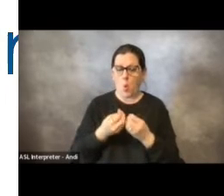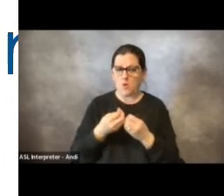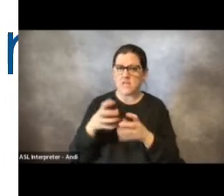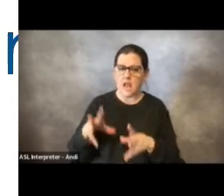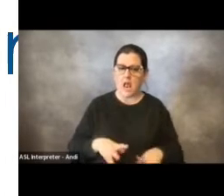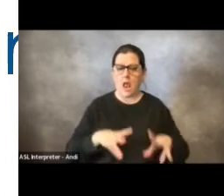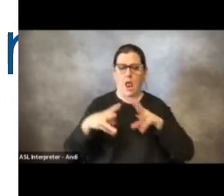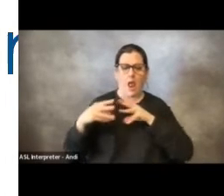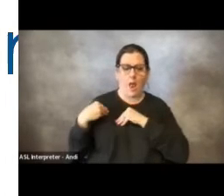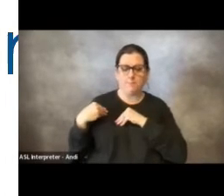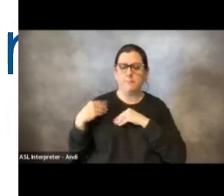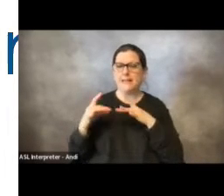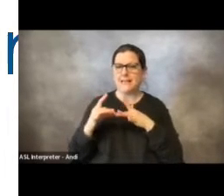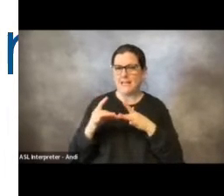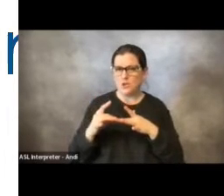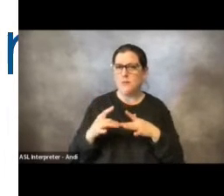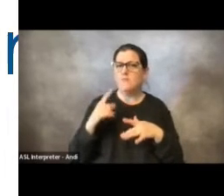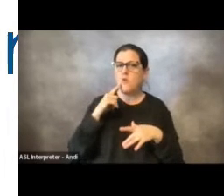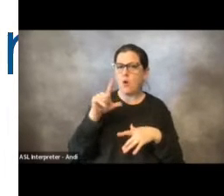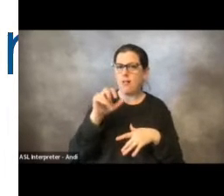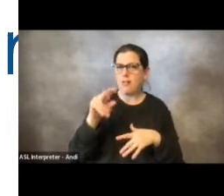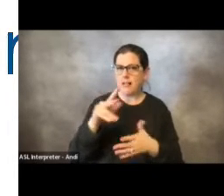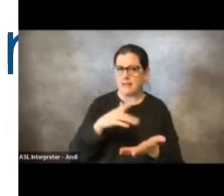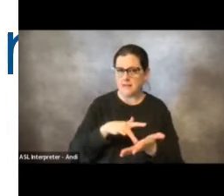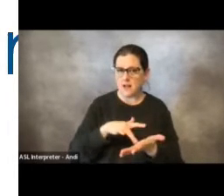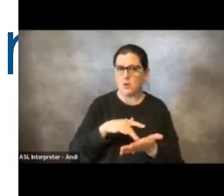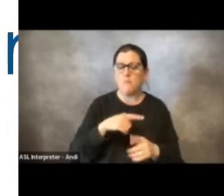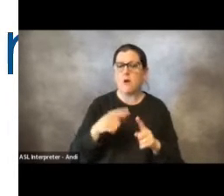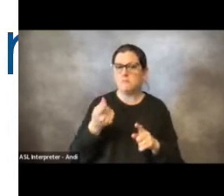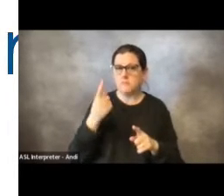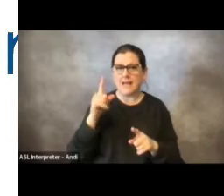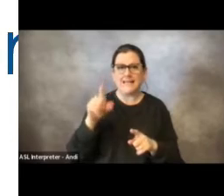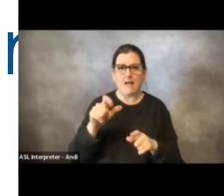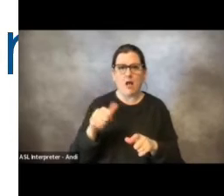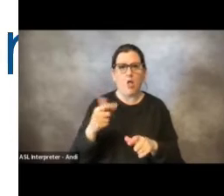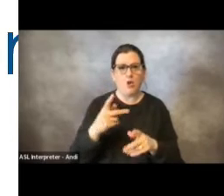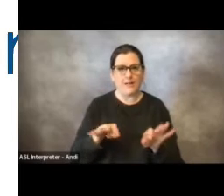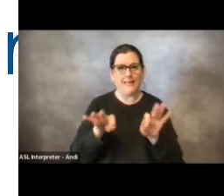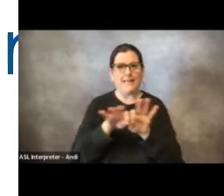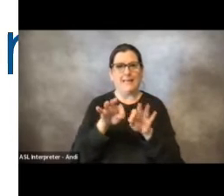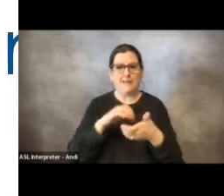the leadership with the LINK Center. That said we couldn't do it without our other key partners. So as you see through this list here, we've got